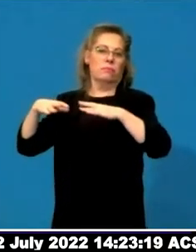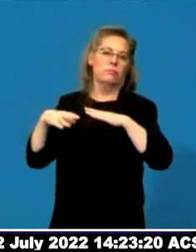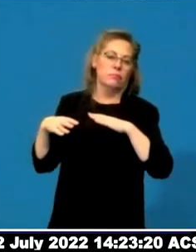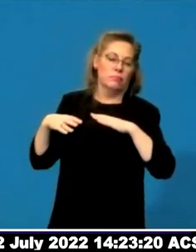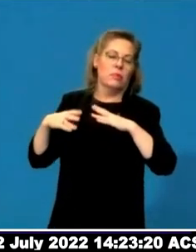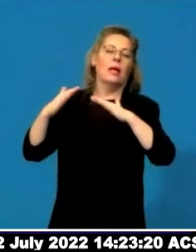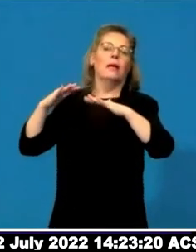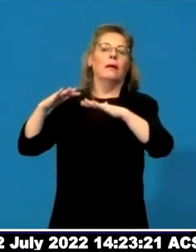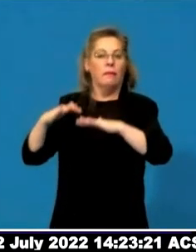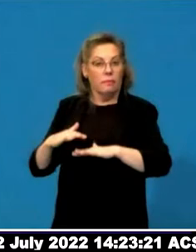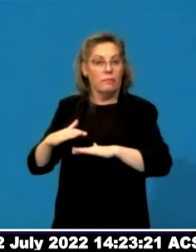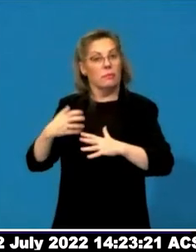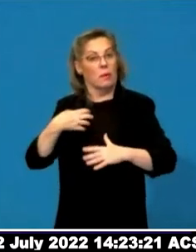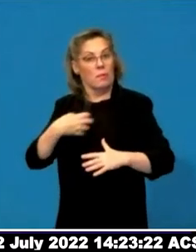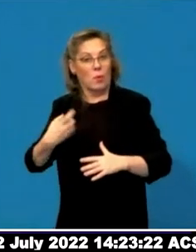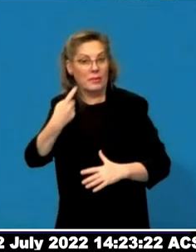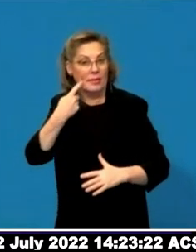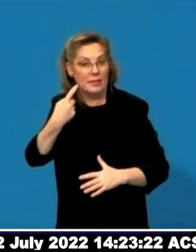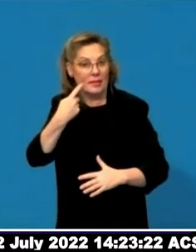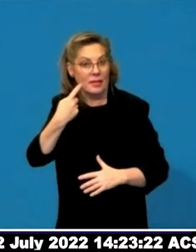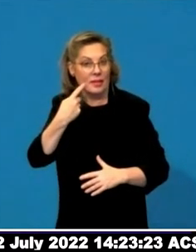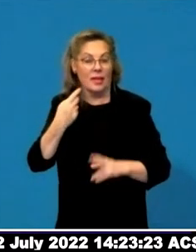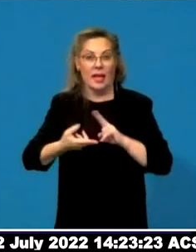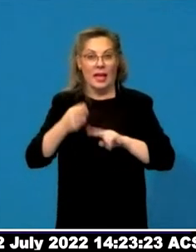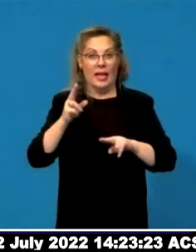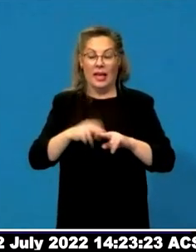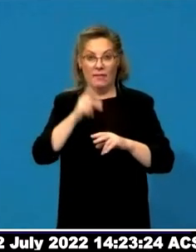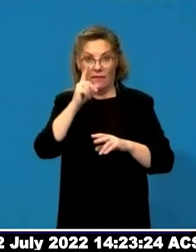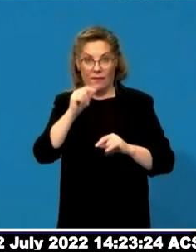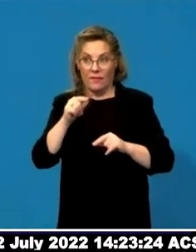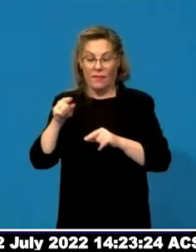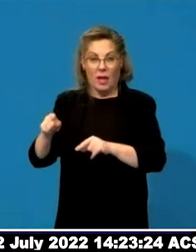If you can respond really quickly and provide blankets to people